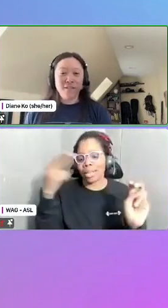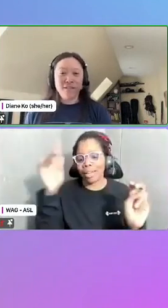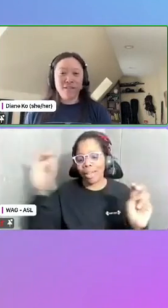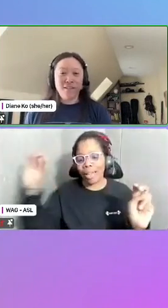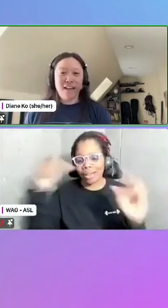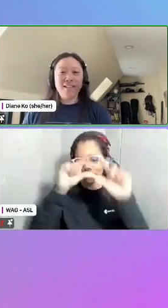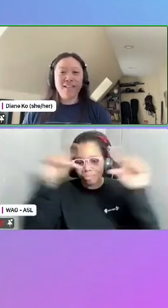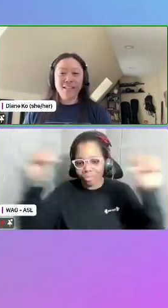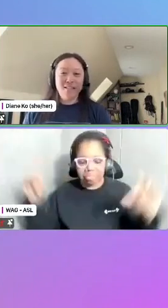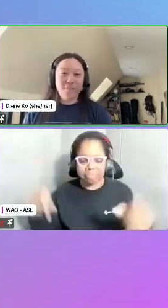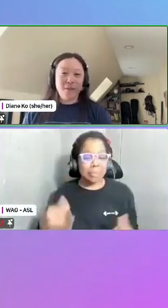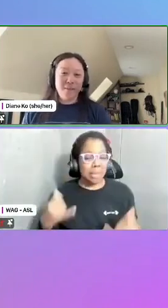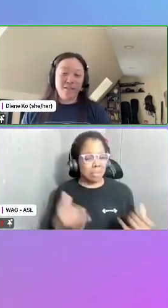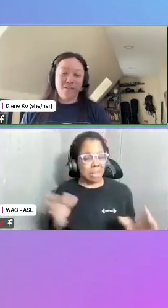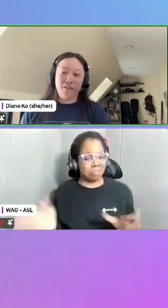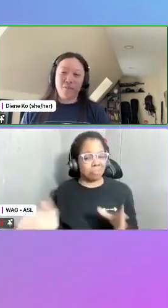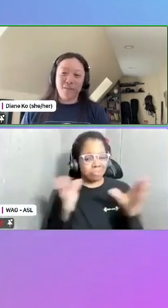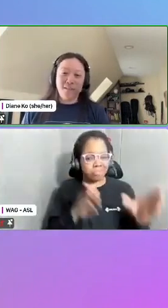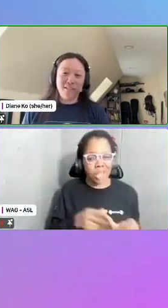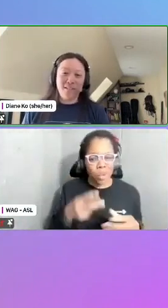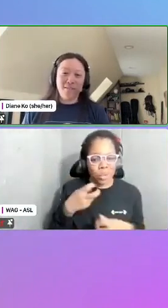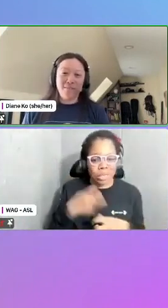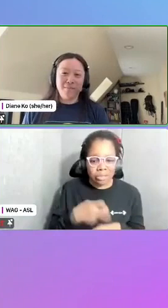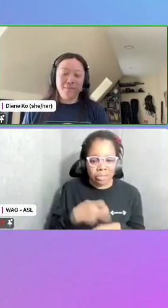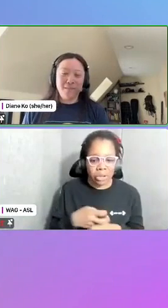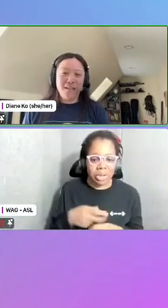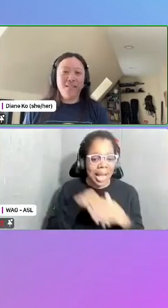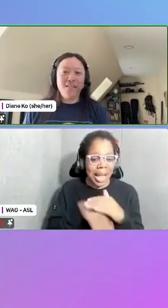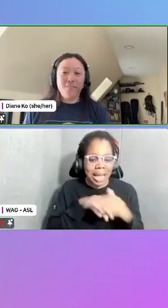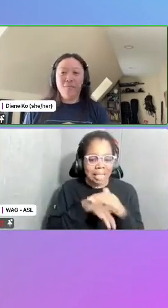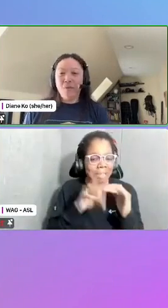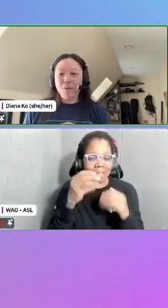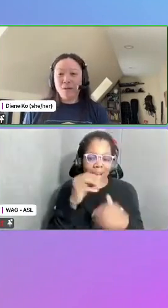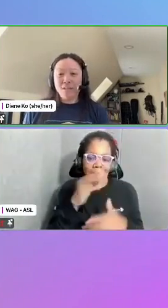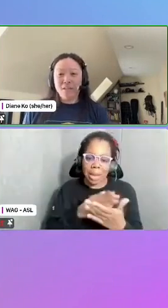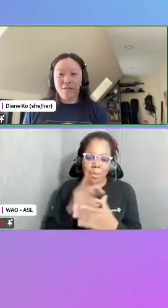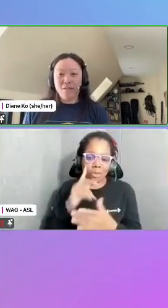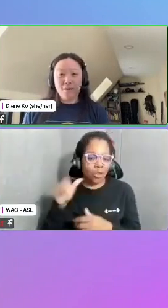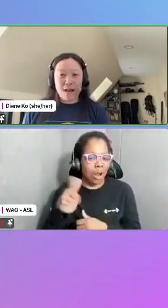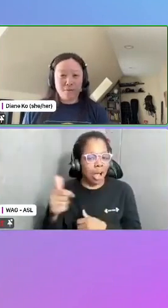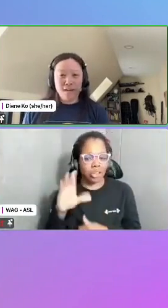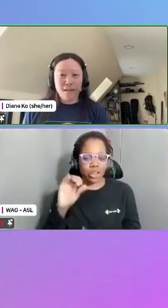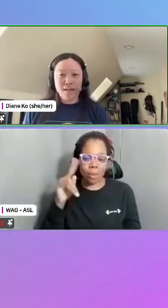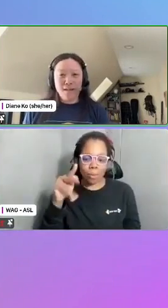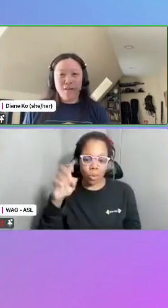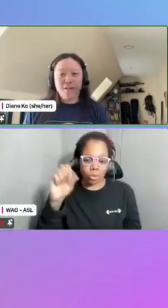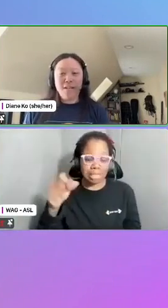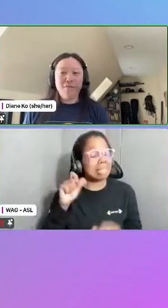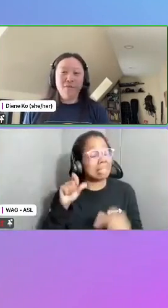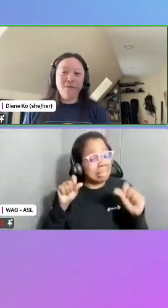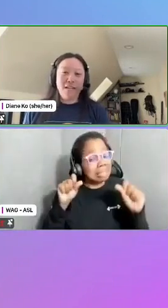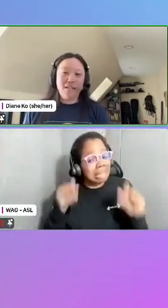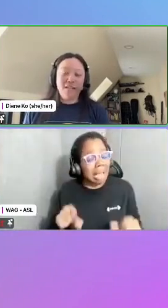is BS lent plug in JSX level 1 which is accessibly specifically plant that allows code uses and that flags potential accessibility issues.